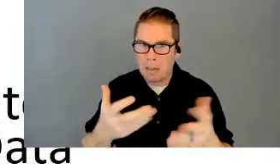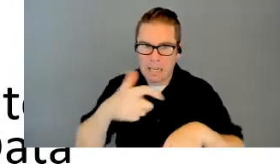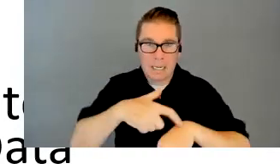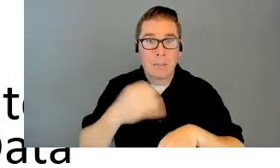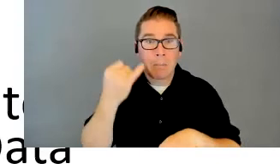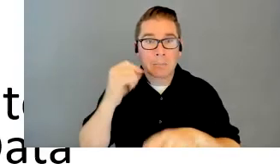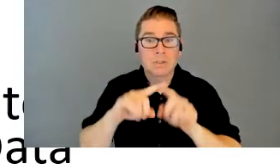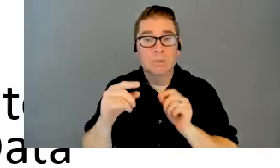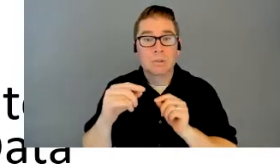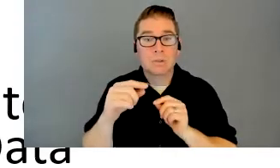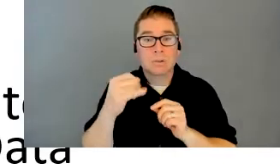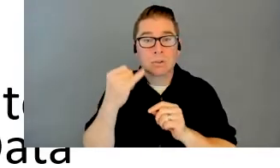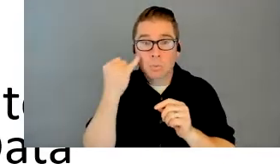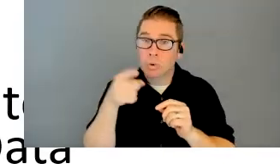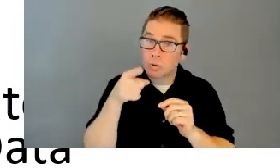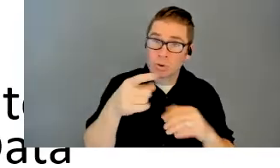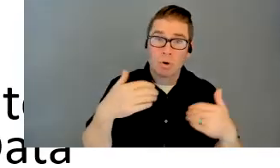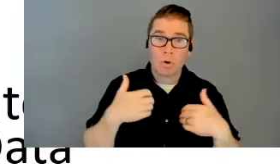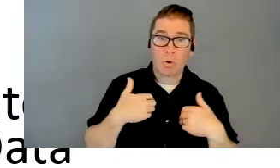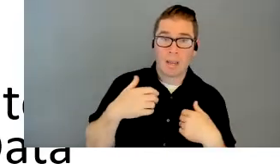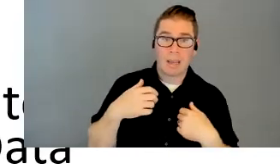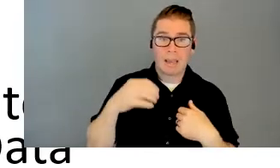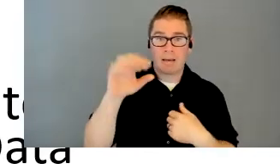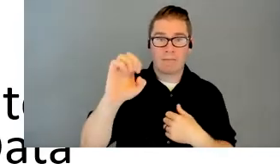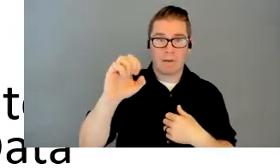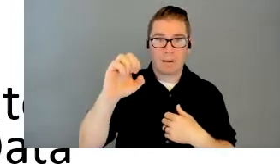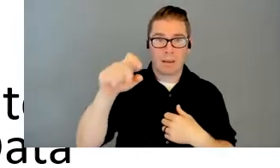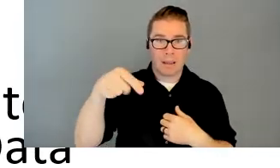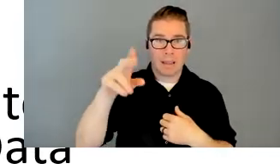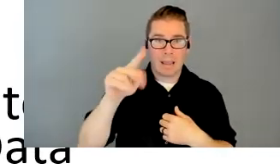And I think that was part of the other issue is, well, I'm not a racist